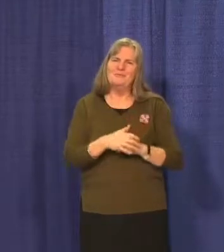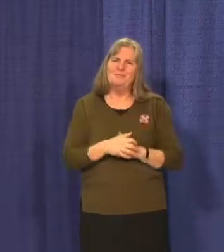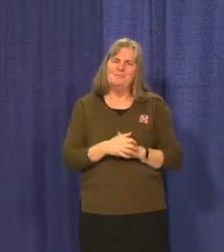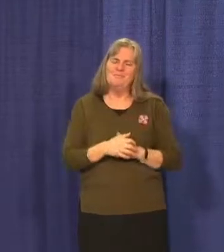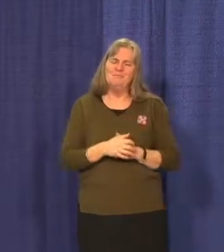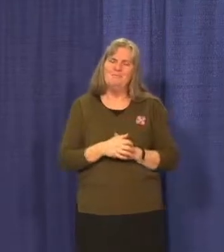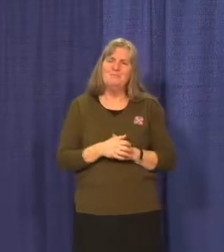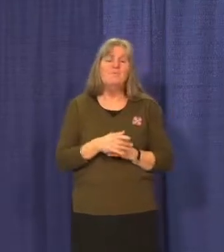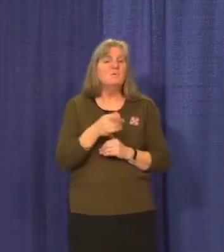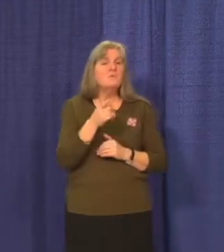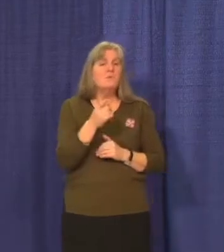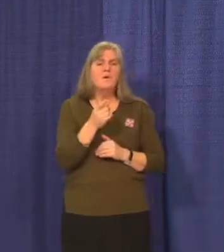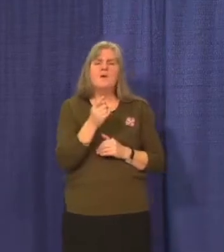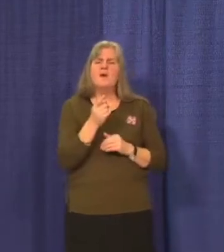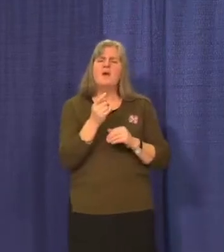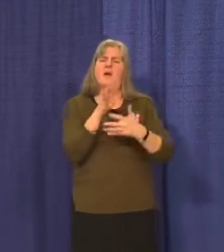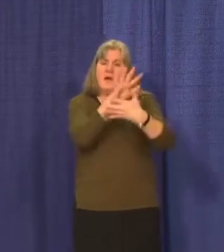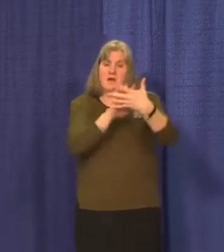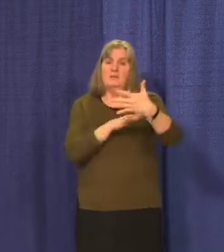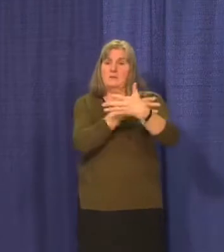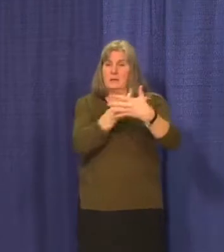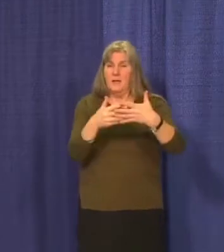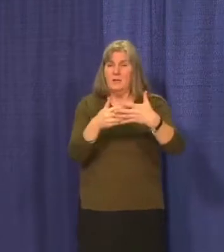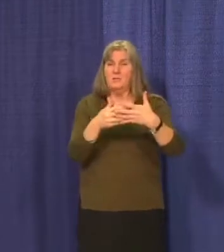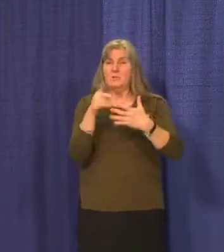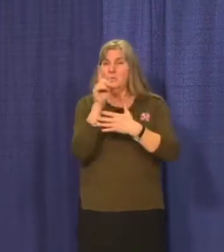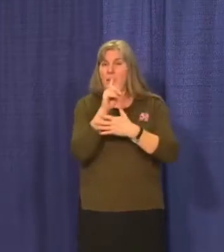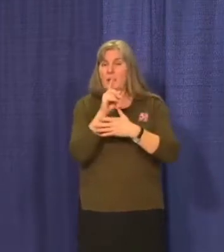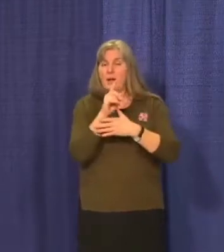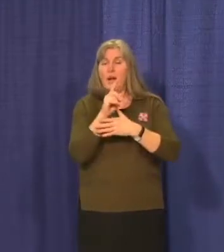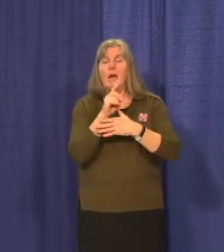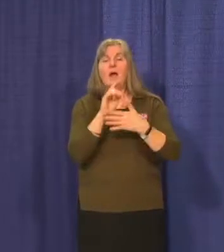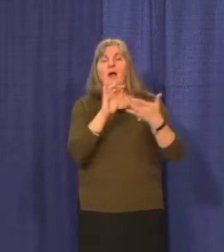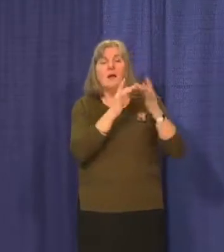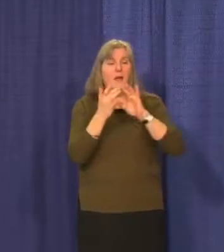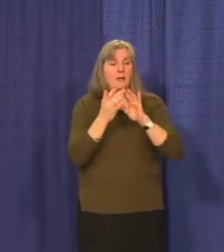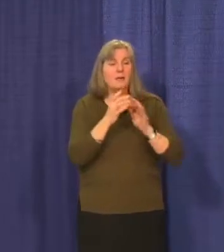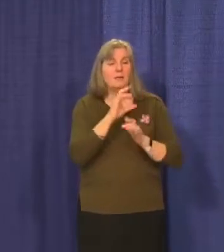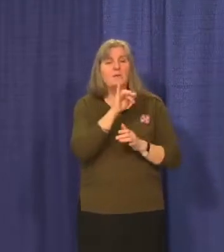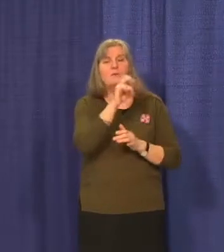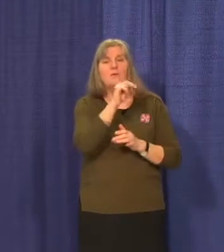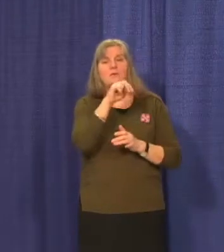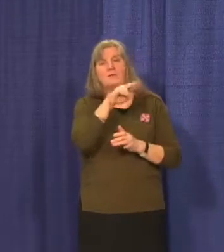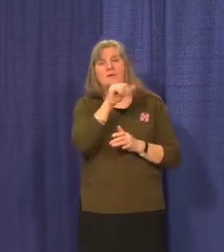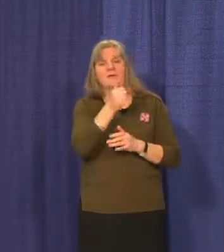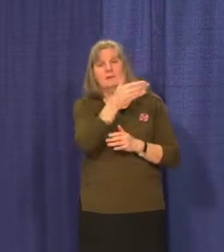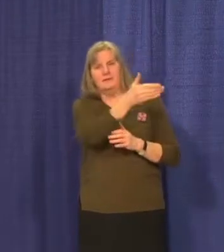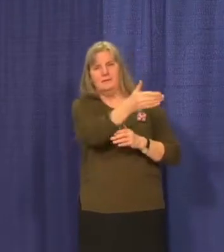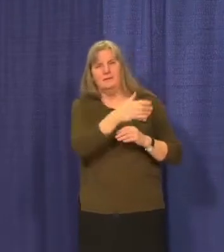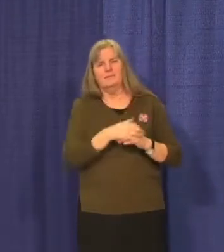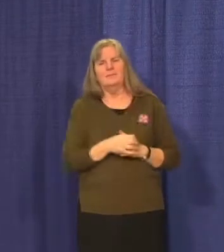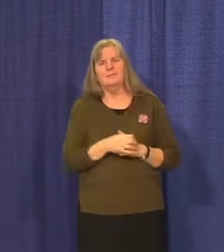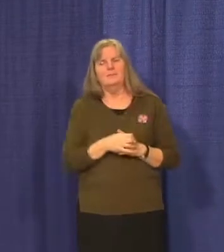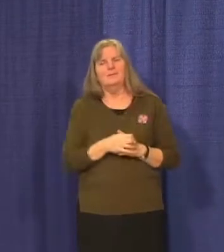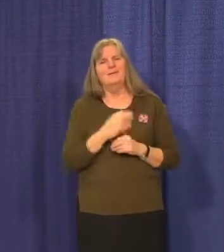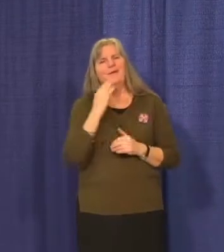opportunity. You can find the full vaccine rollout schedule online at Yukon.ca.